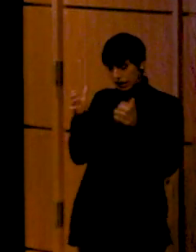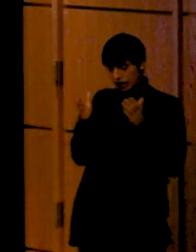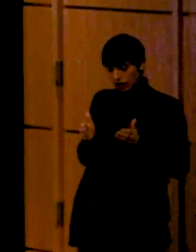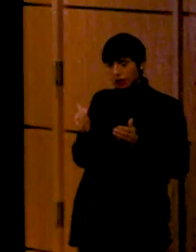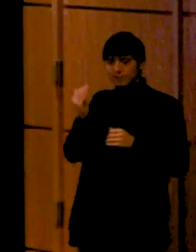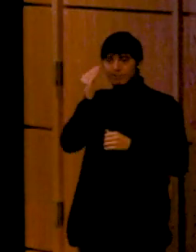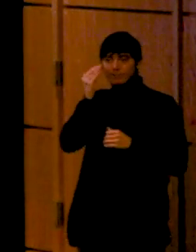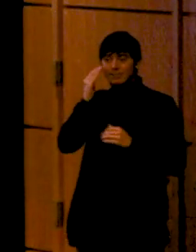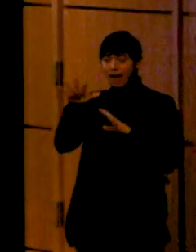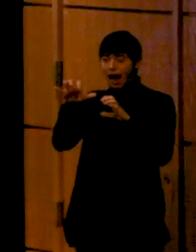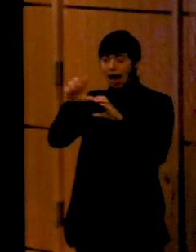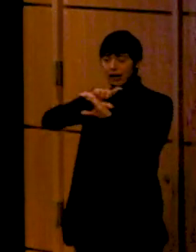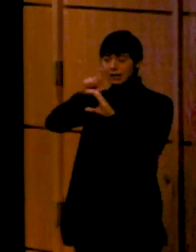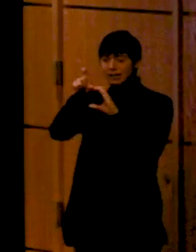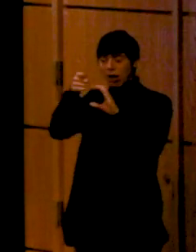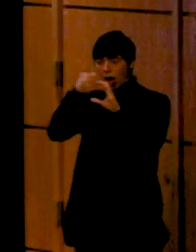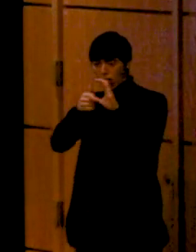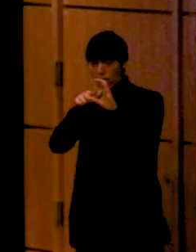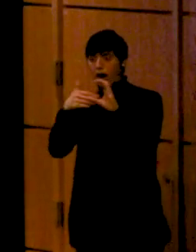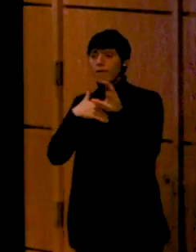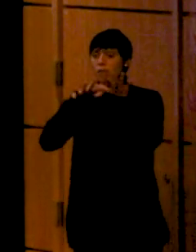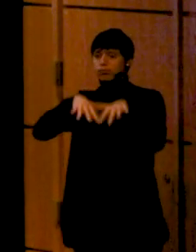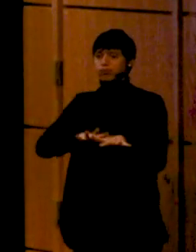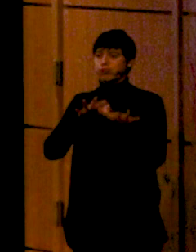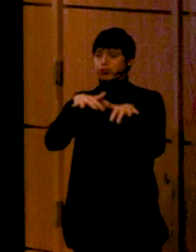vast underground ocean of salt water.